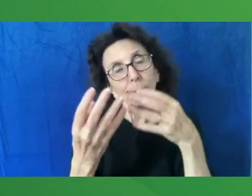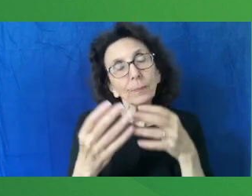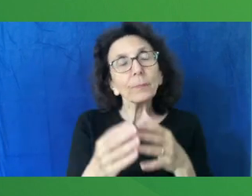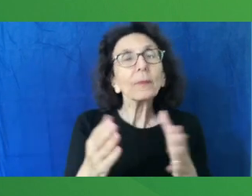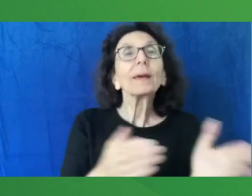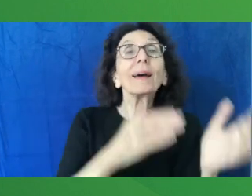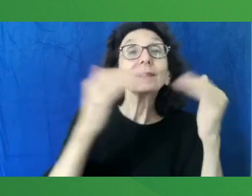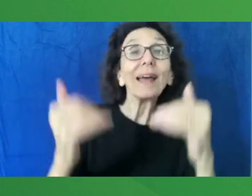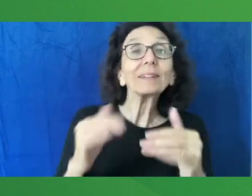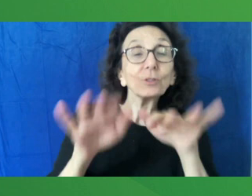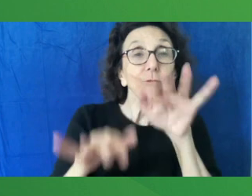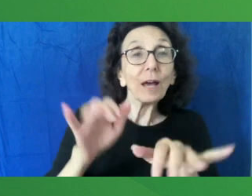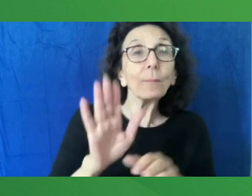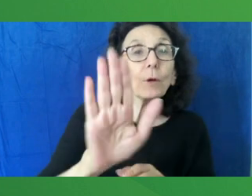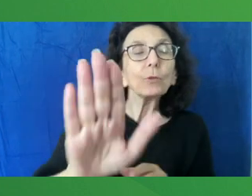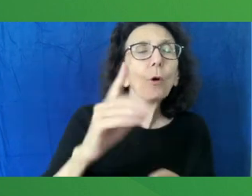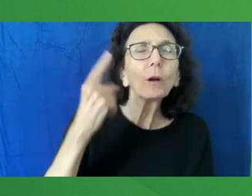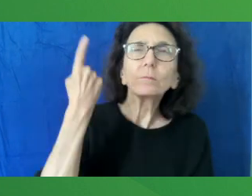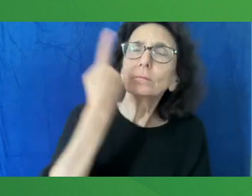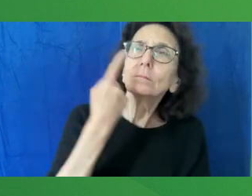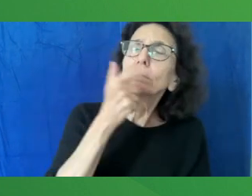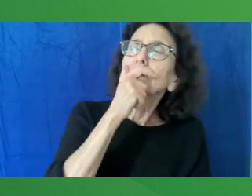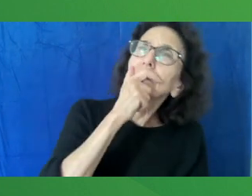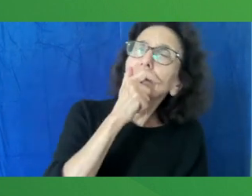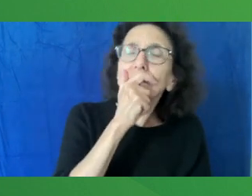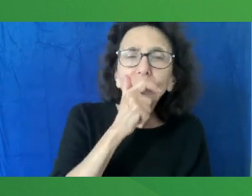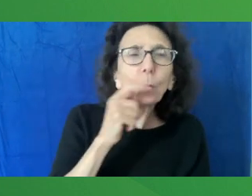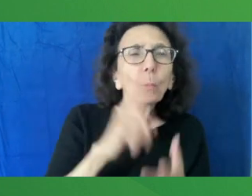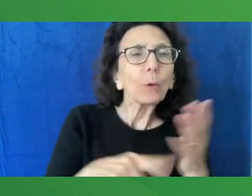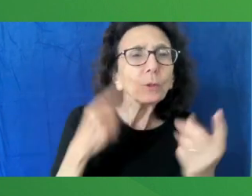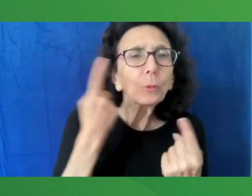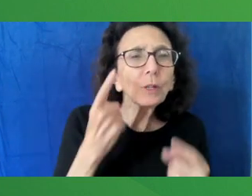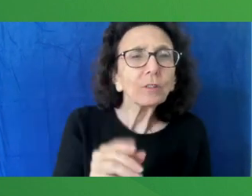So now you can put in the things that you wondered or the questions that you had as